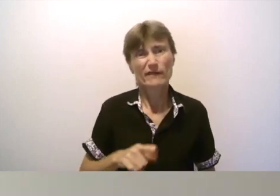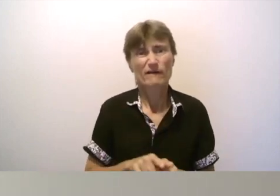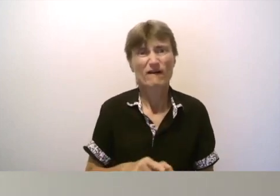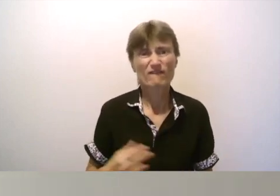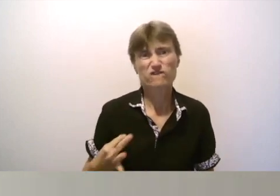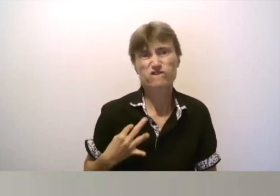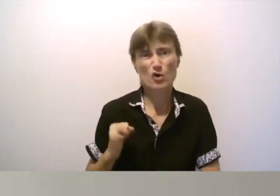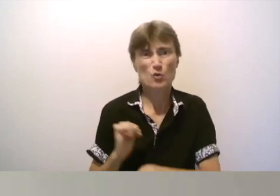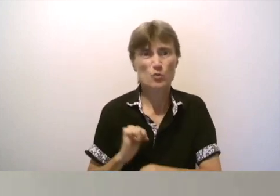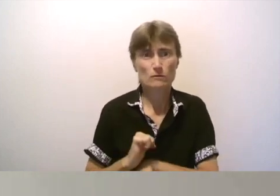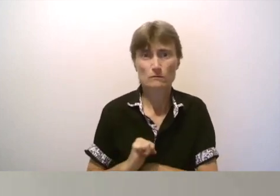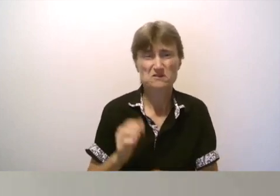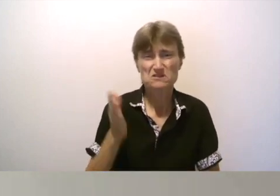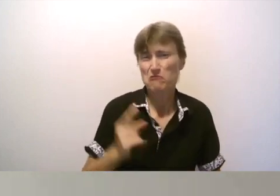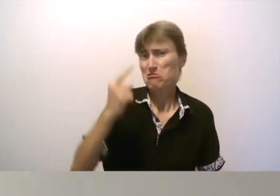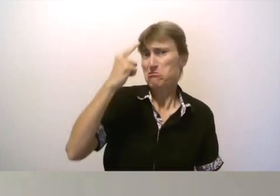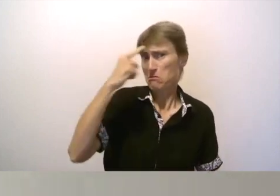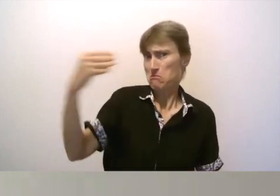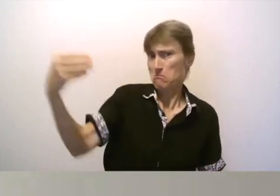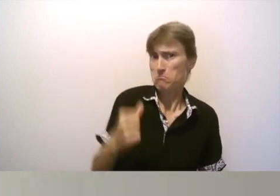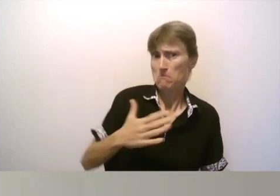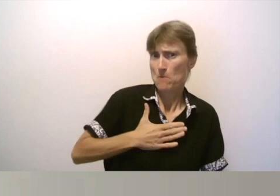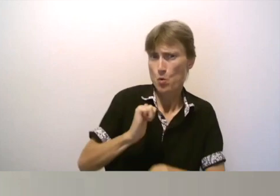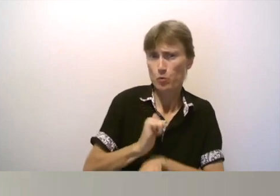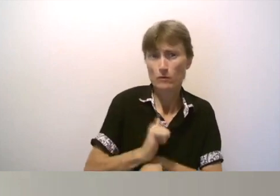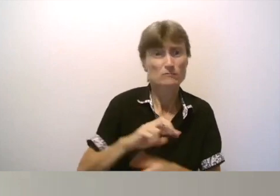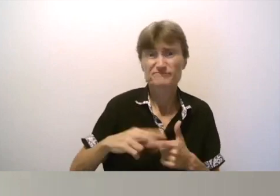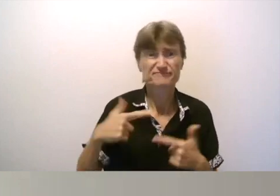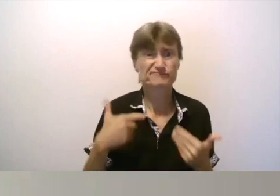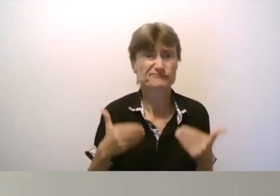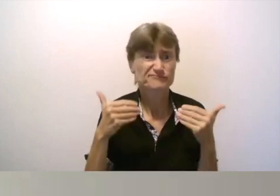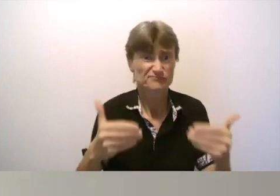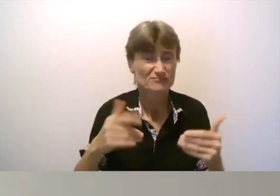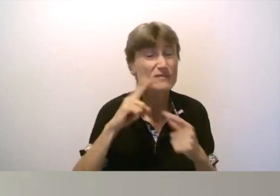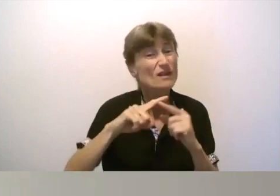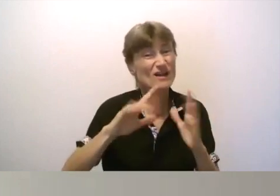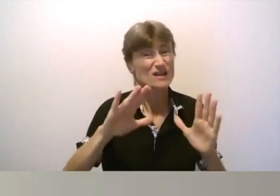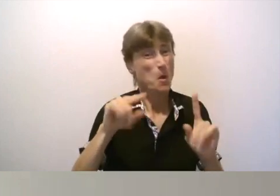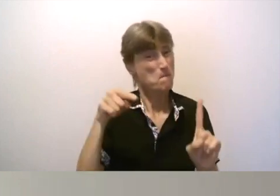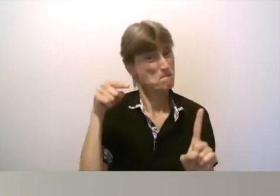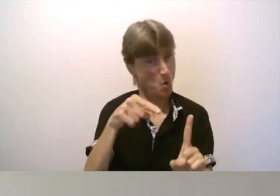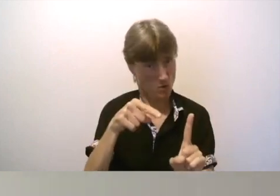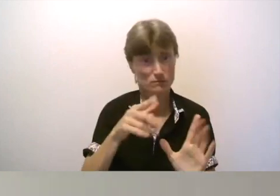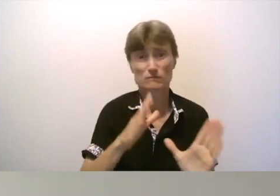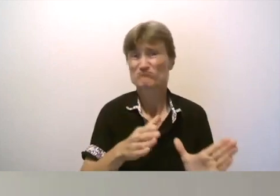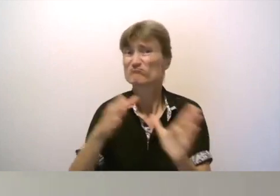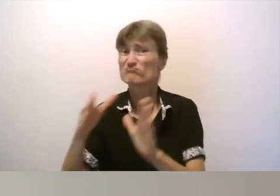do what basic income for artists will will give us is a an entire world that doesn't think